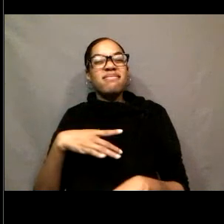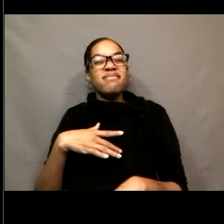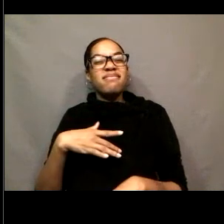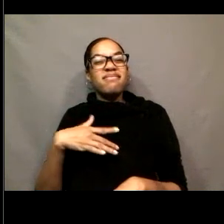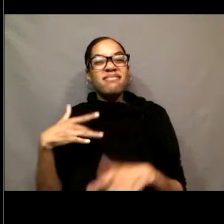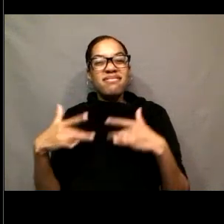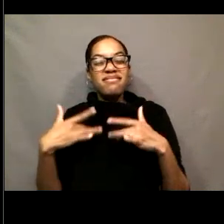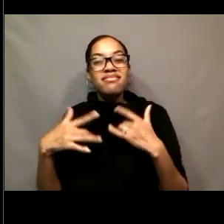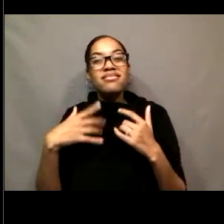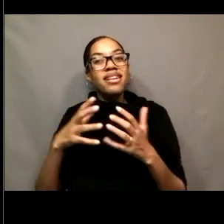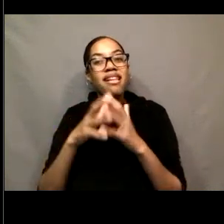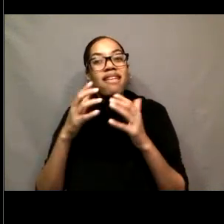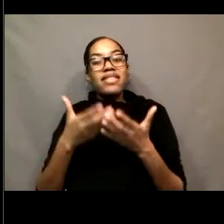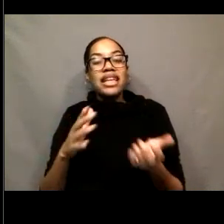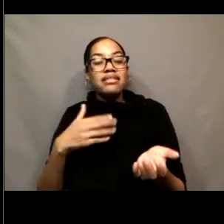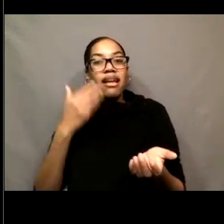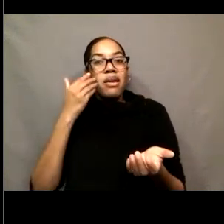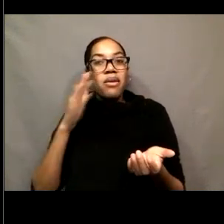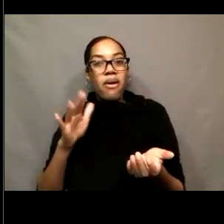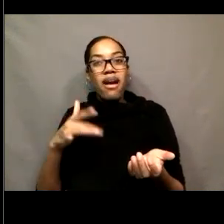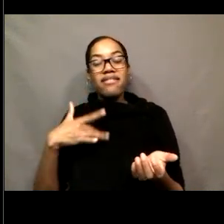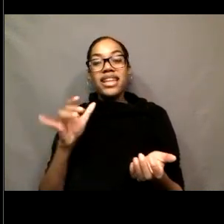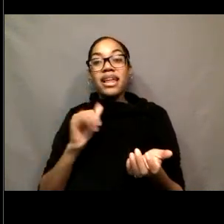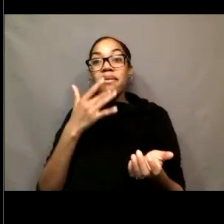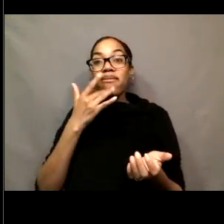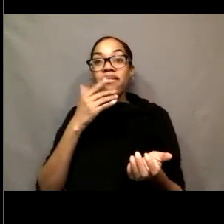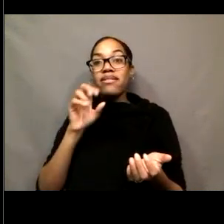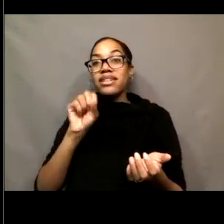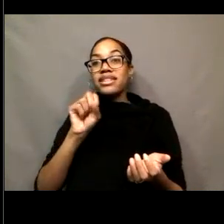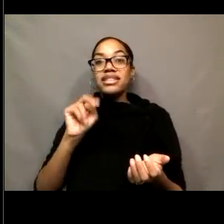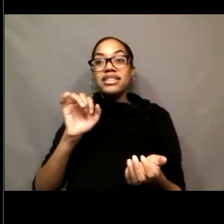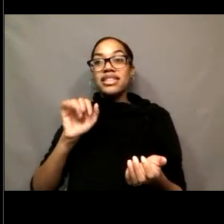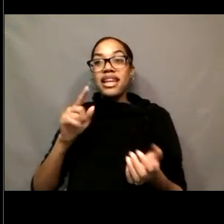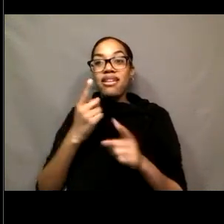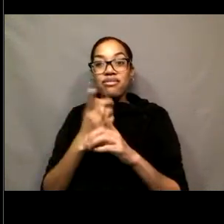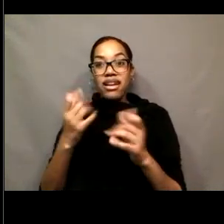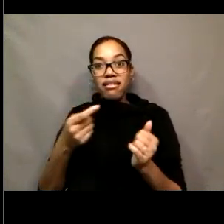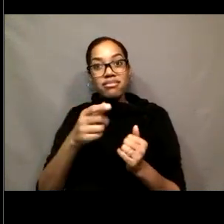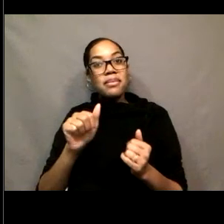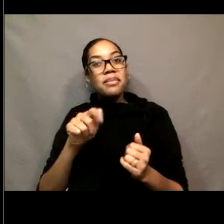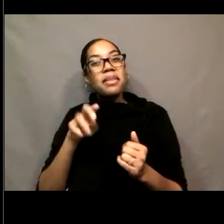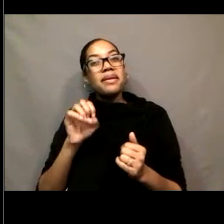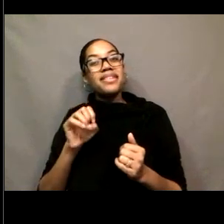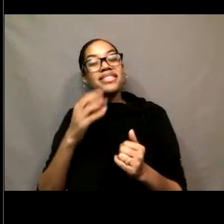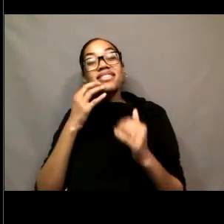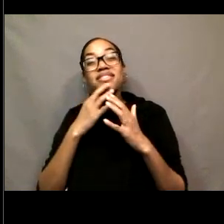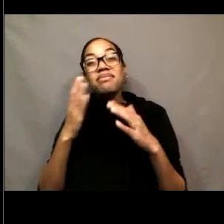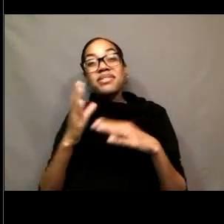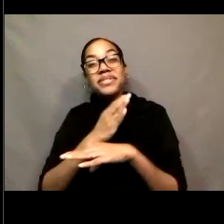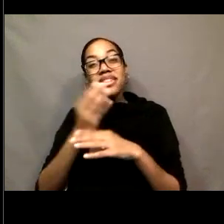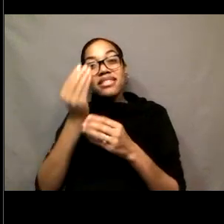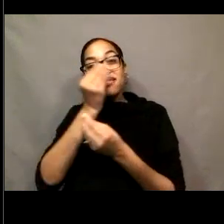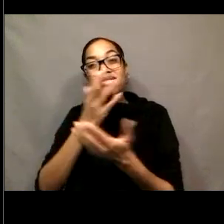I think they might be my favorite snail right now. So thanks for sharing your expertise. Thank you crystal and Trisha